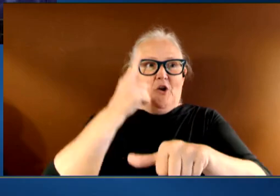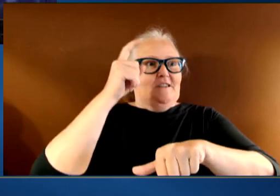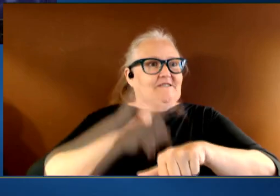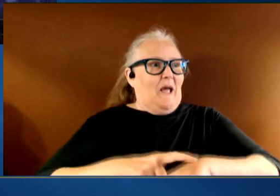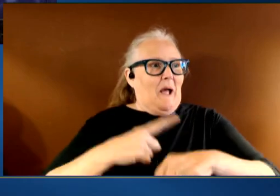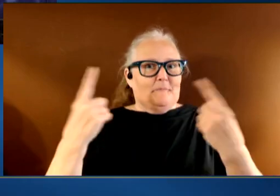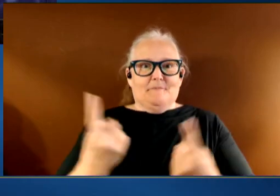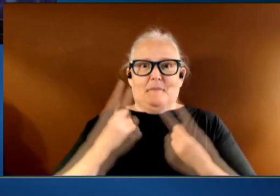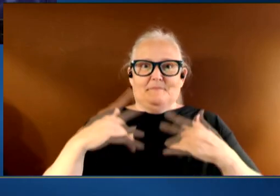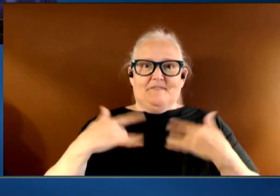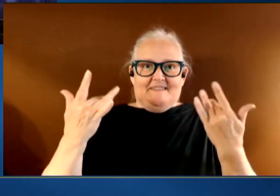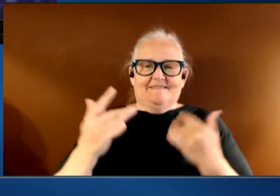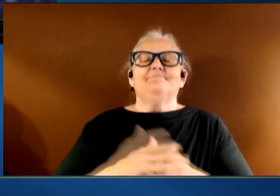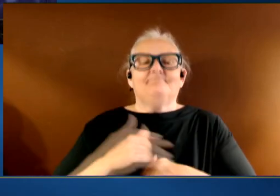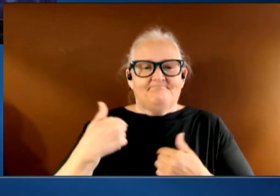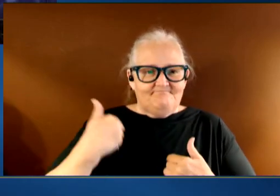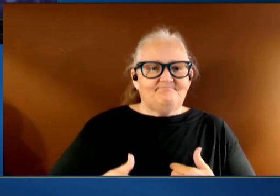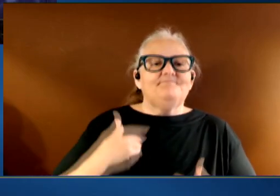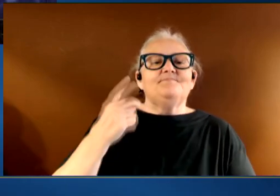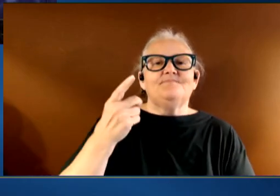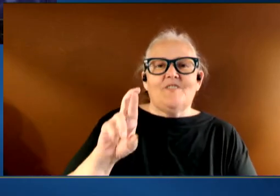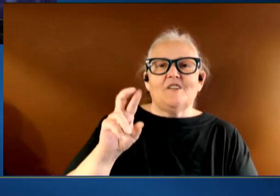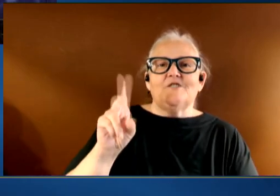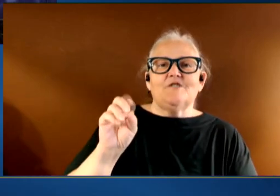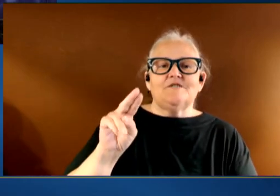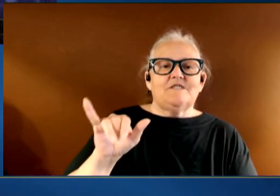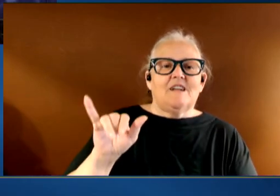my name is Dr. Donna White-Stewart. I'm a physician or medical officer in the